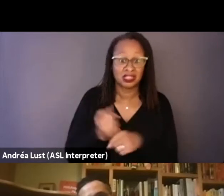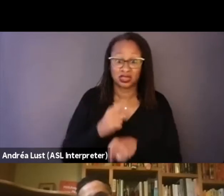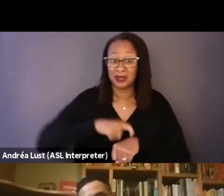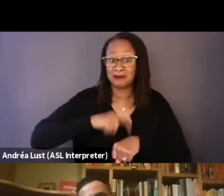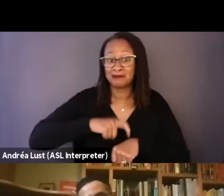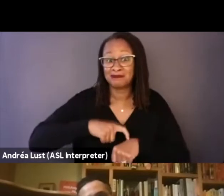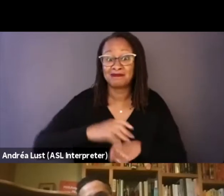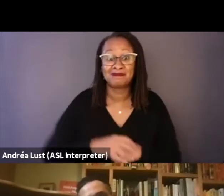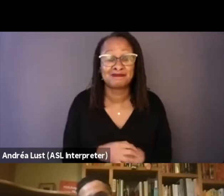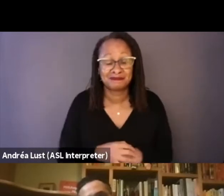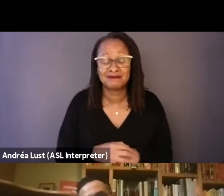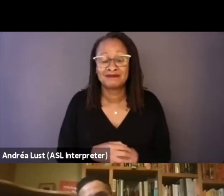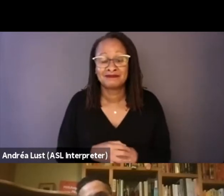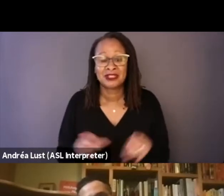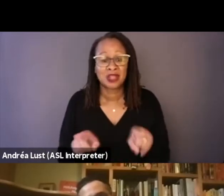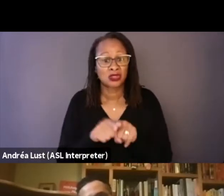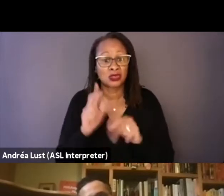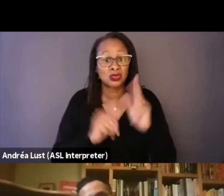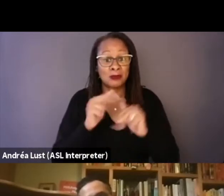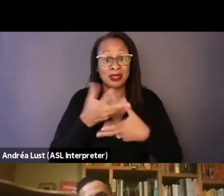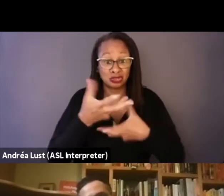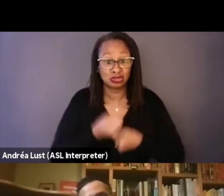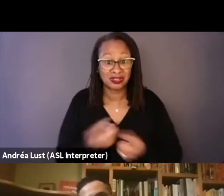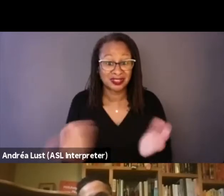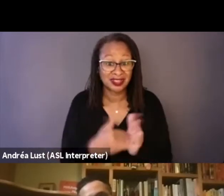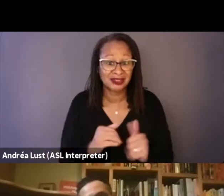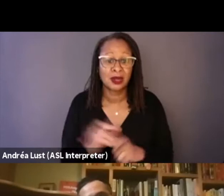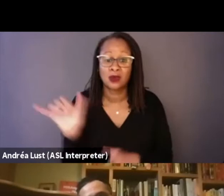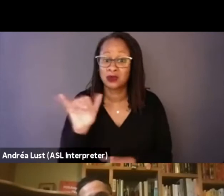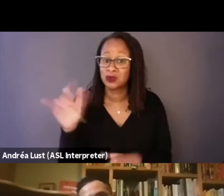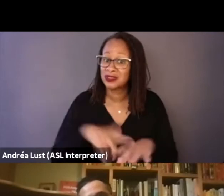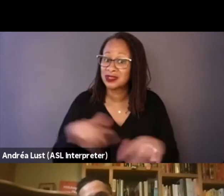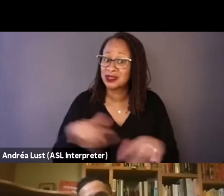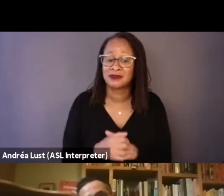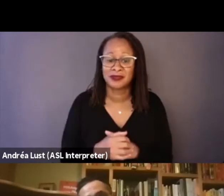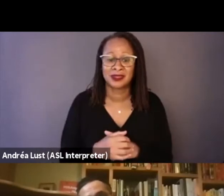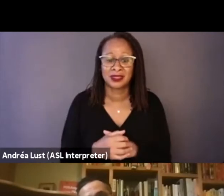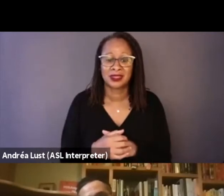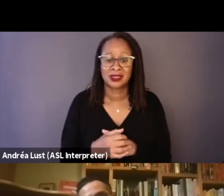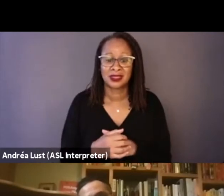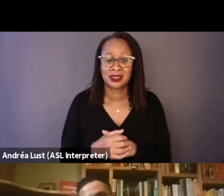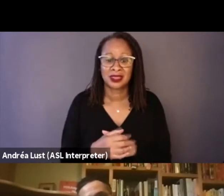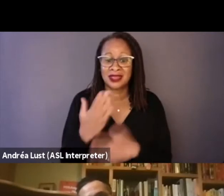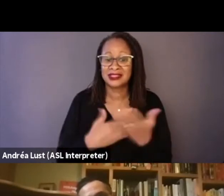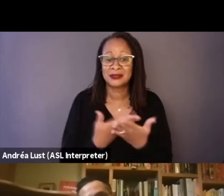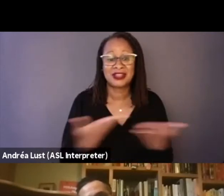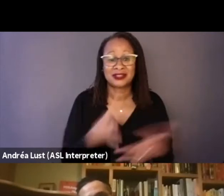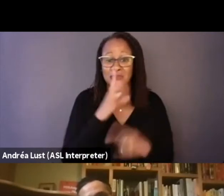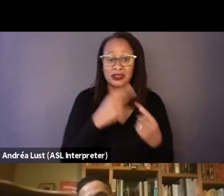It took time also to build trust again as well, because some of the things he talks about in the film he's never told anyone.